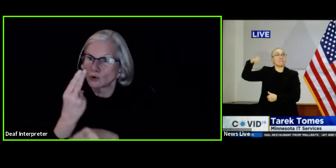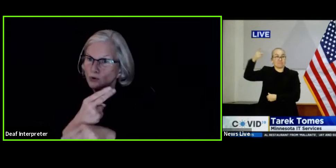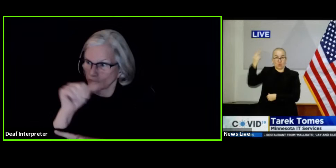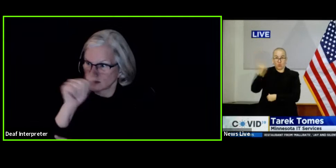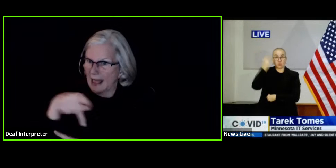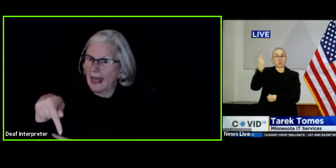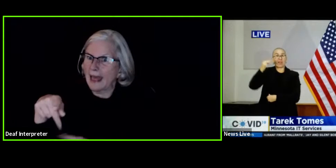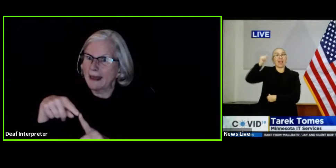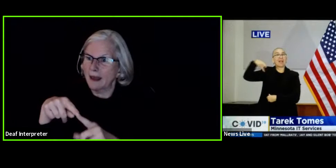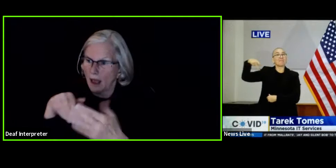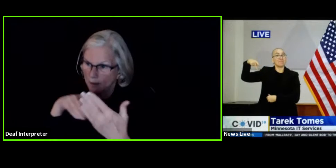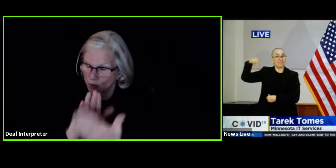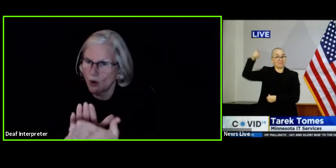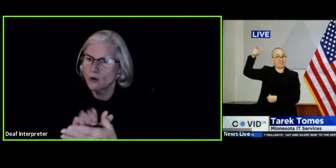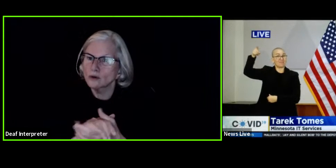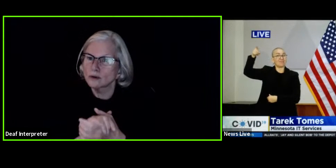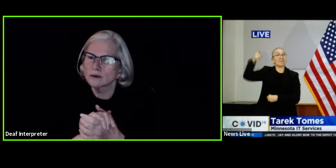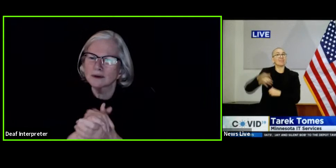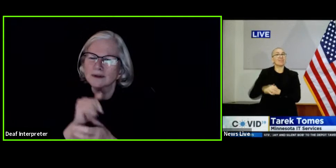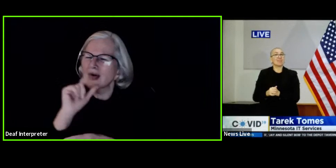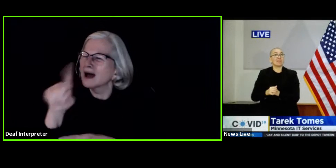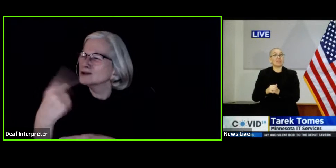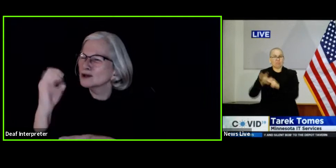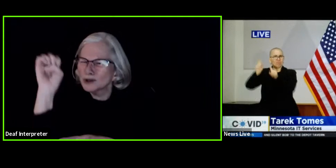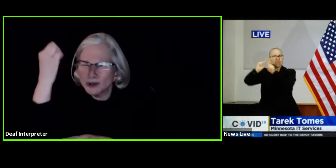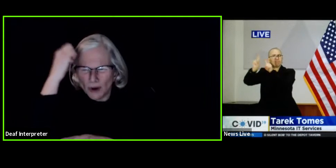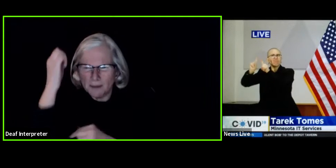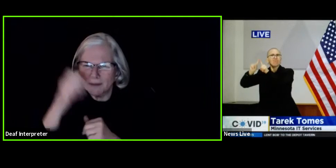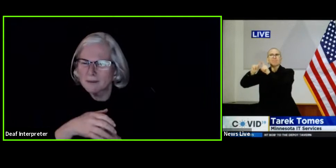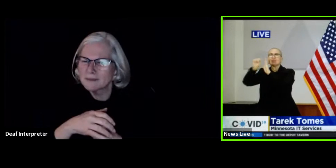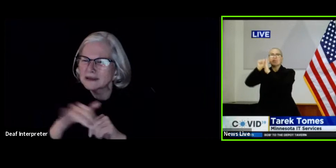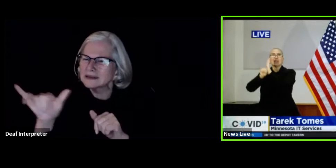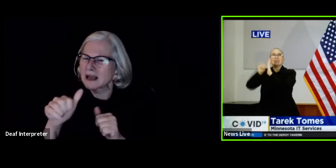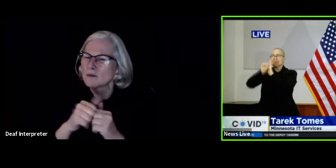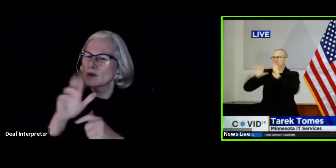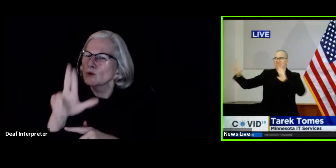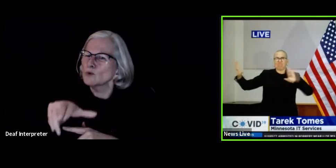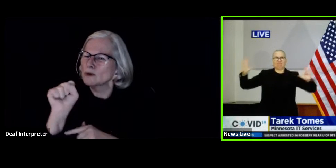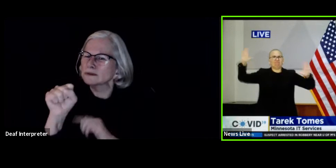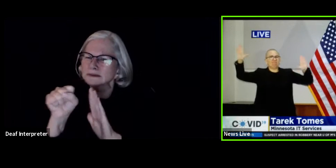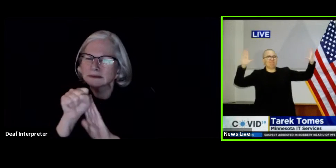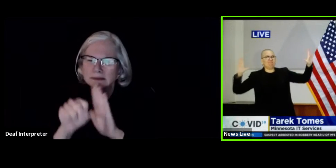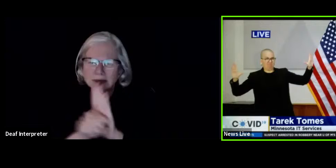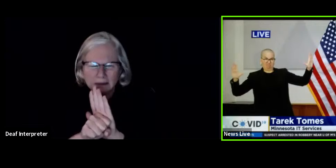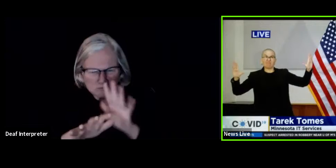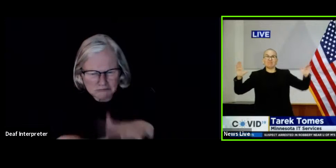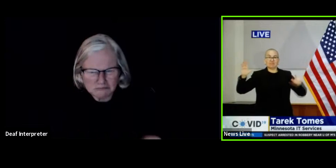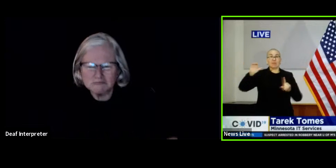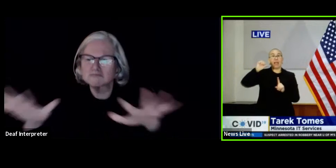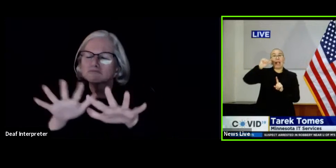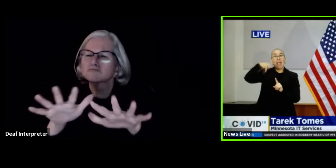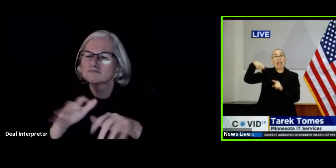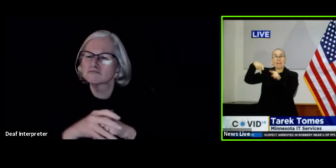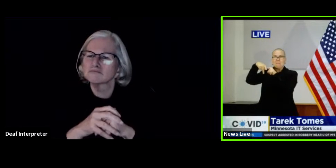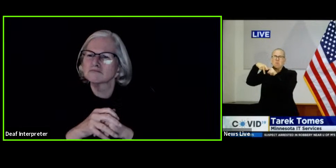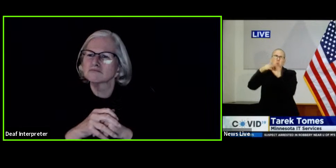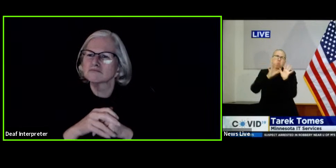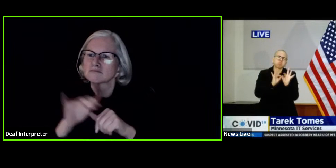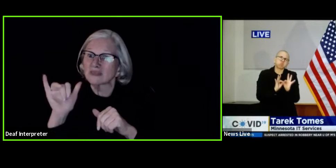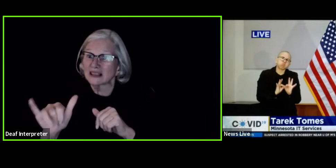THE APP CERTAINLY PLAYS A LARGE ROLE IN THE BENEFIT AND THE SUPRESSION OF